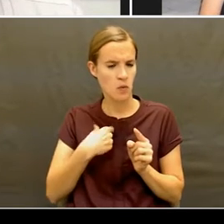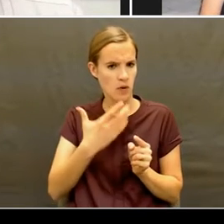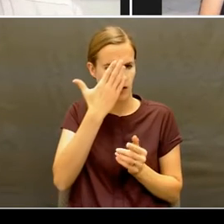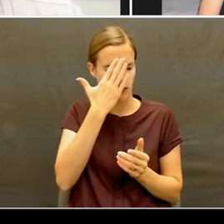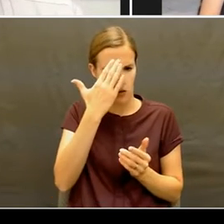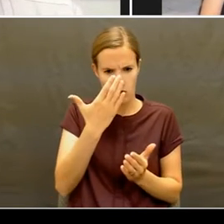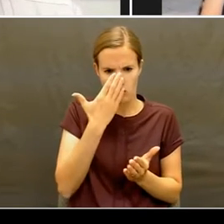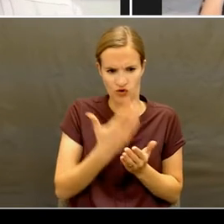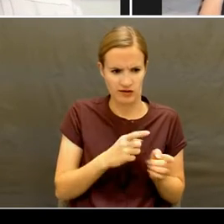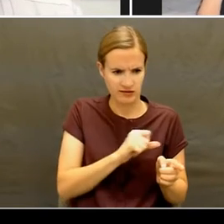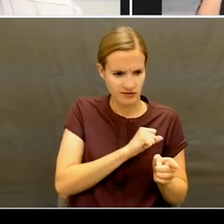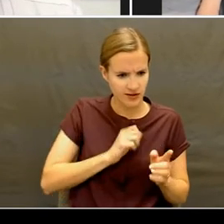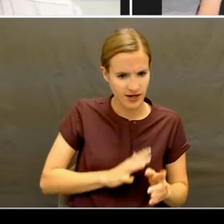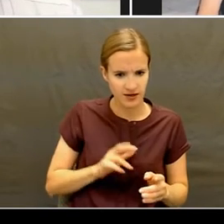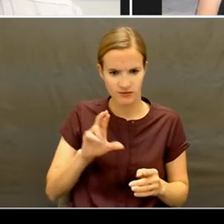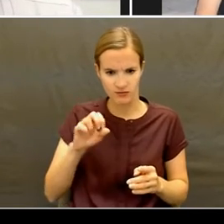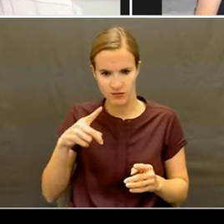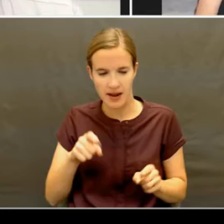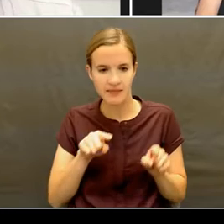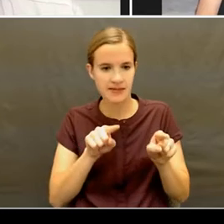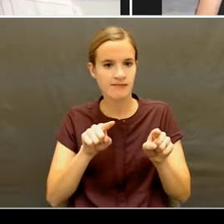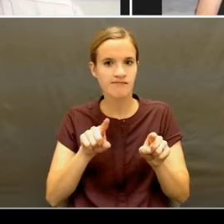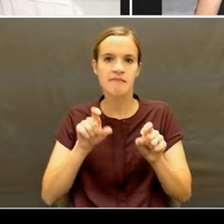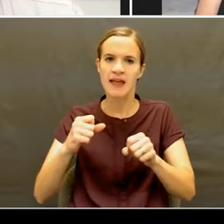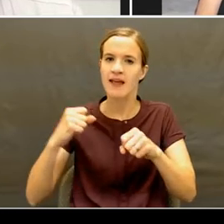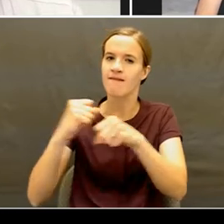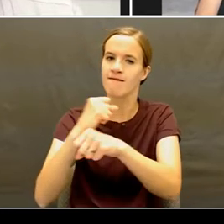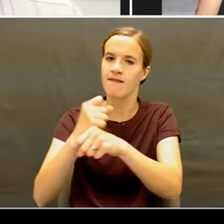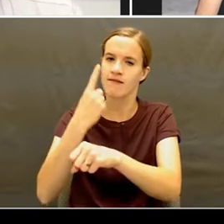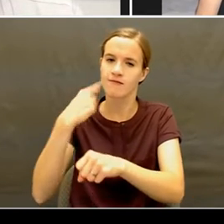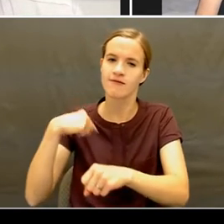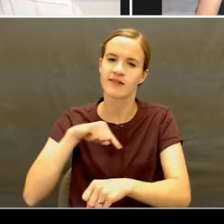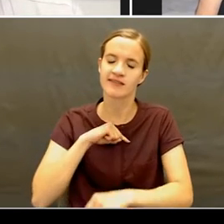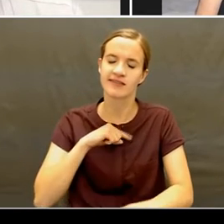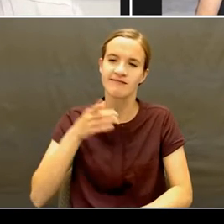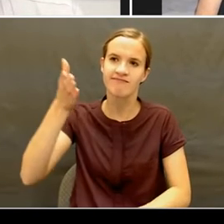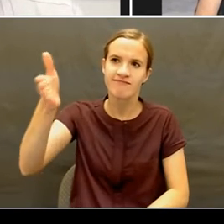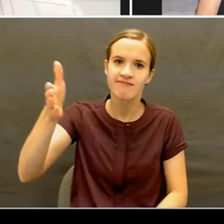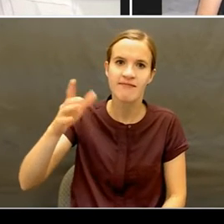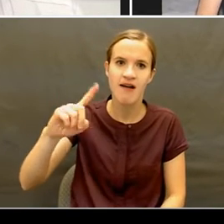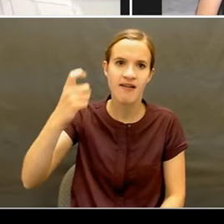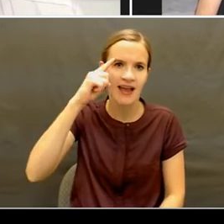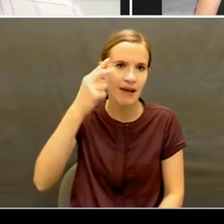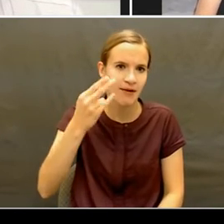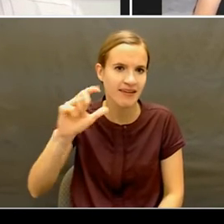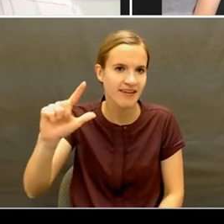roots that really made it. If it wasn't for the grass roots, I don't know what what would have